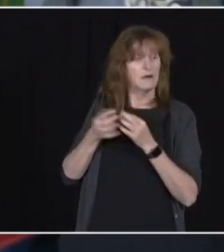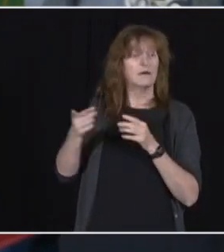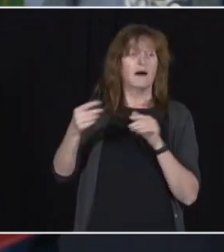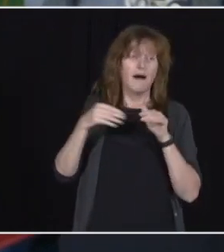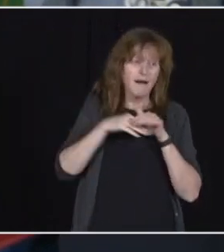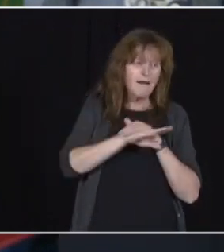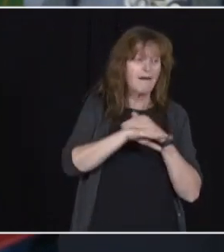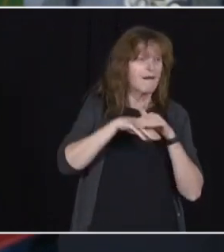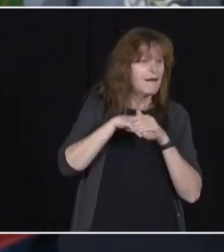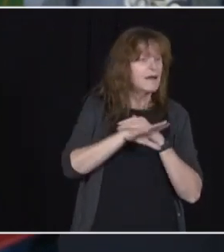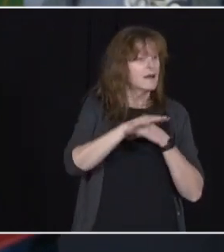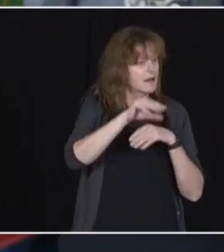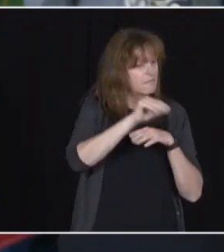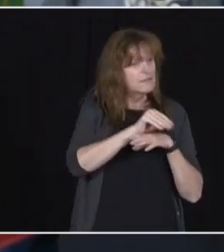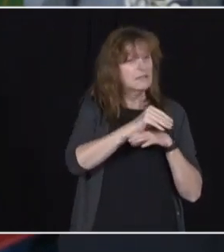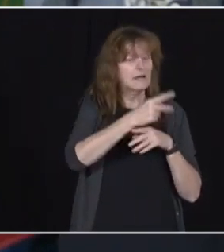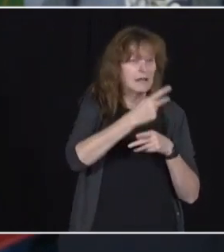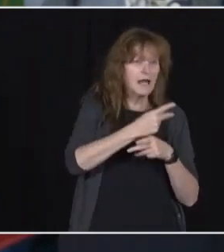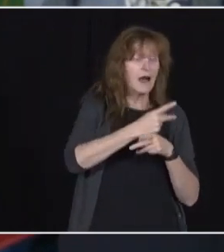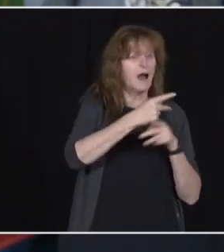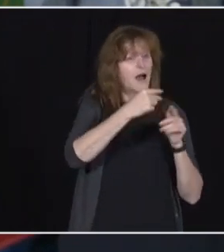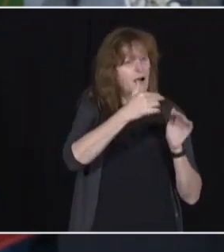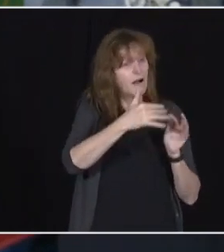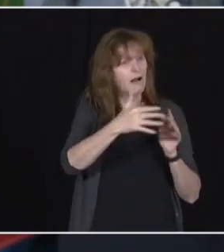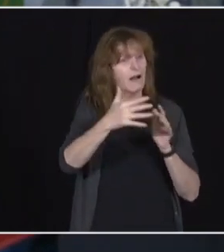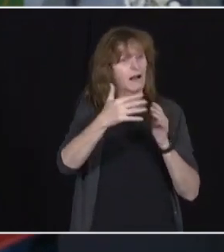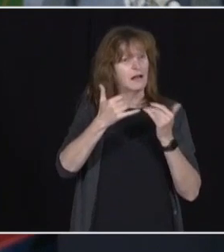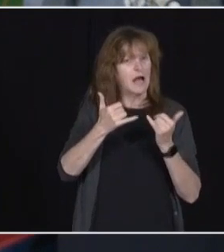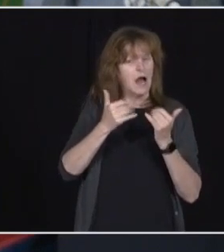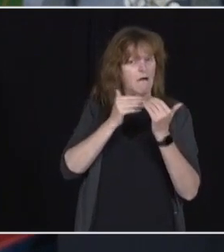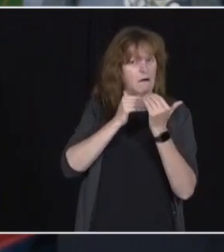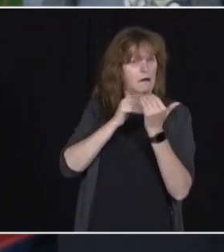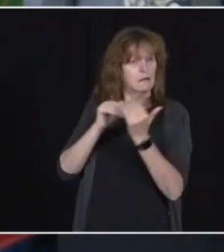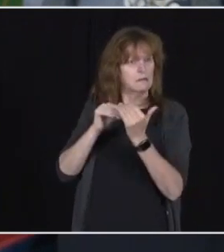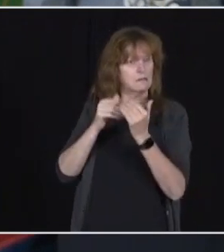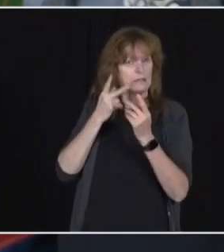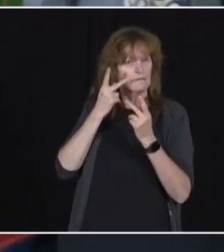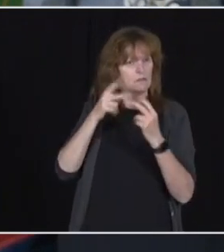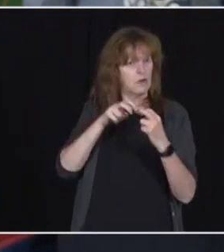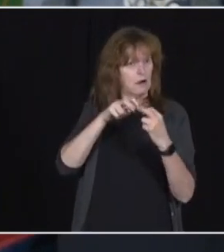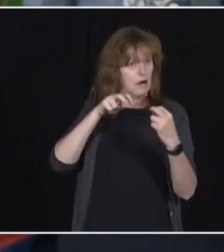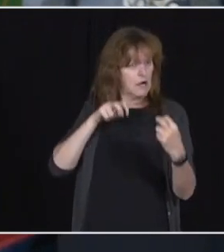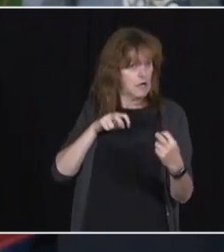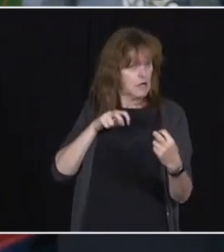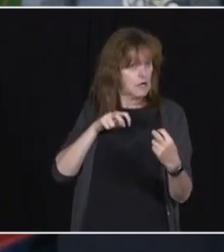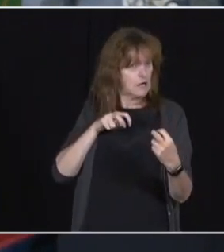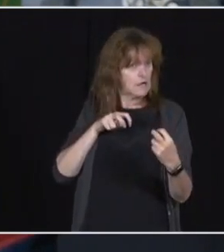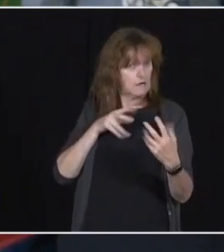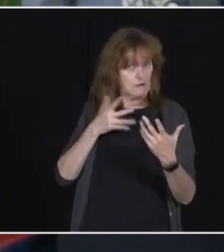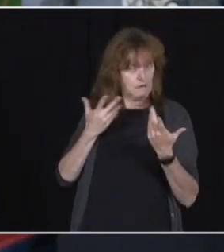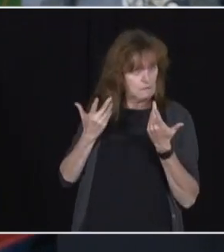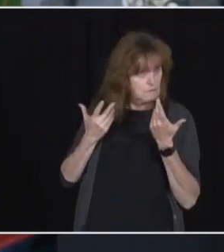Should the province be doing more to make sure that these family members are able to get back inside